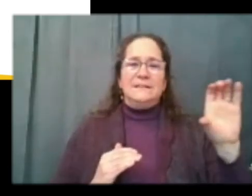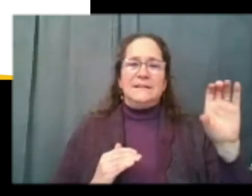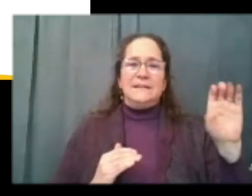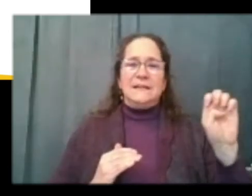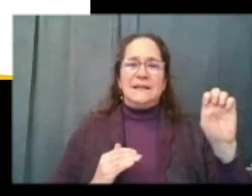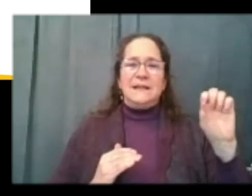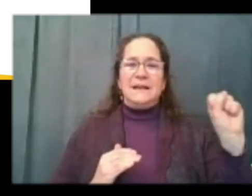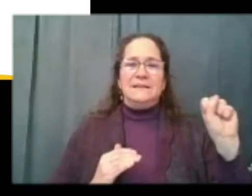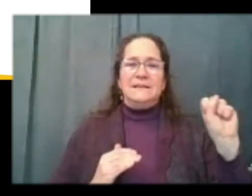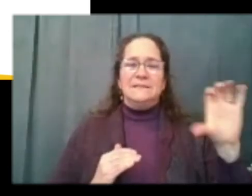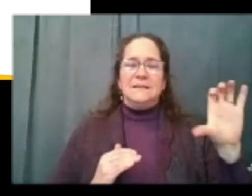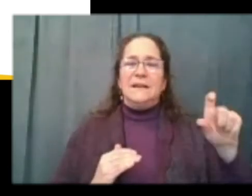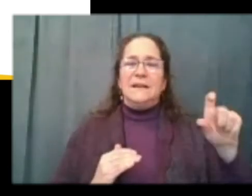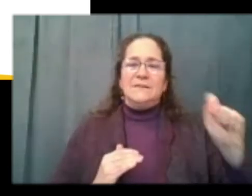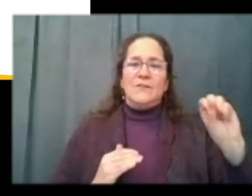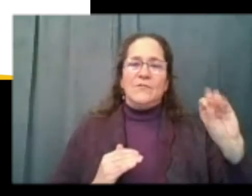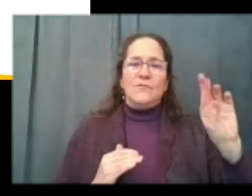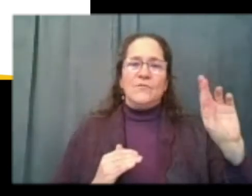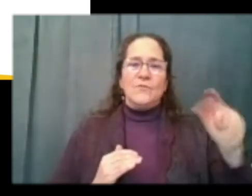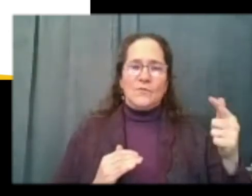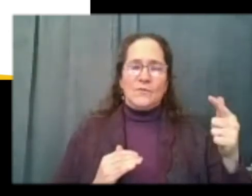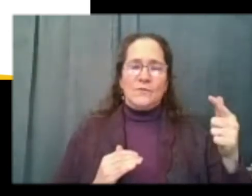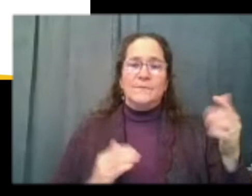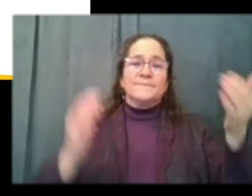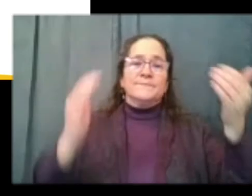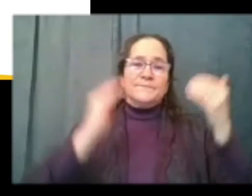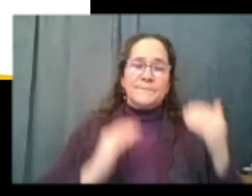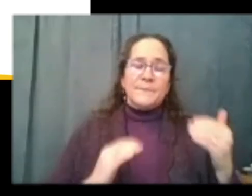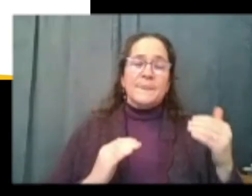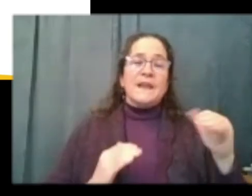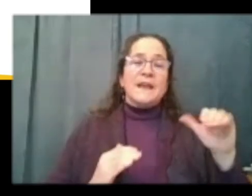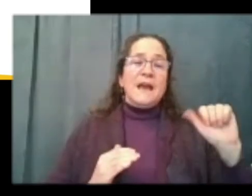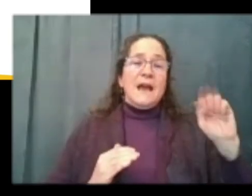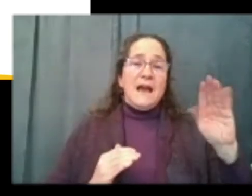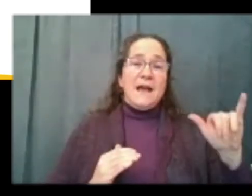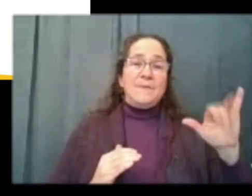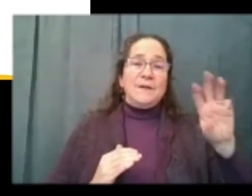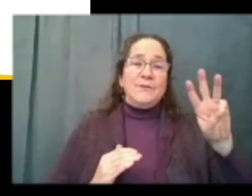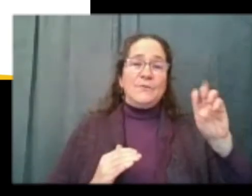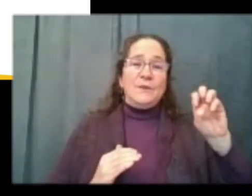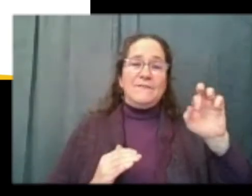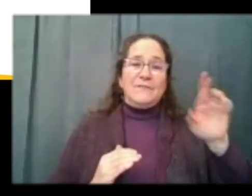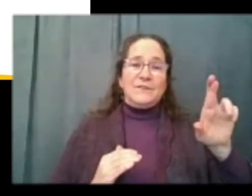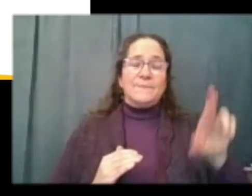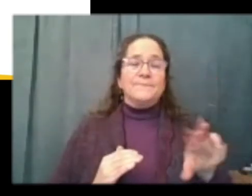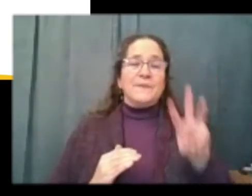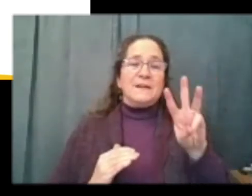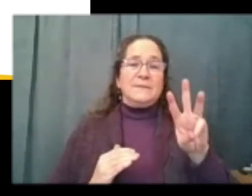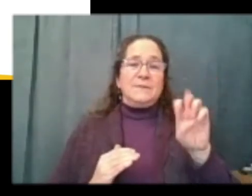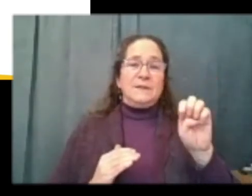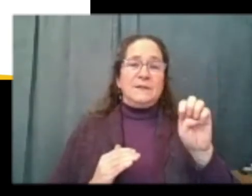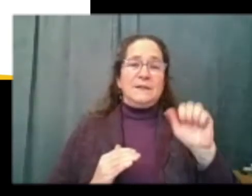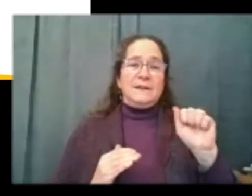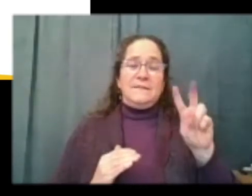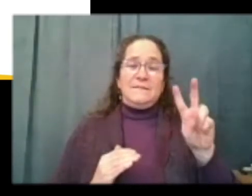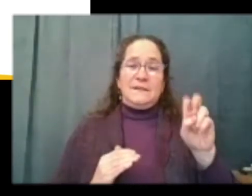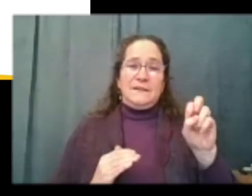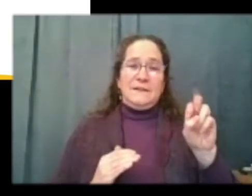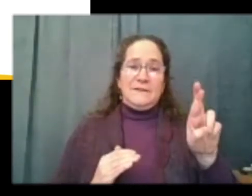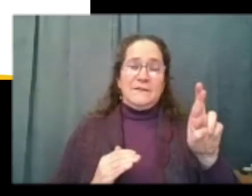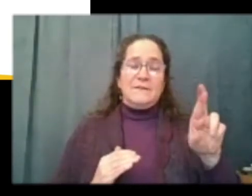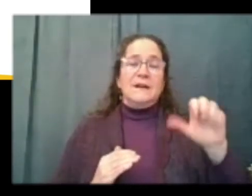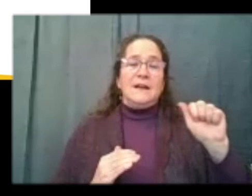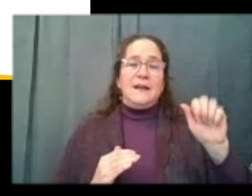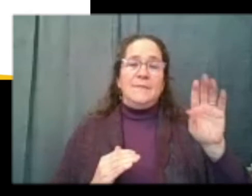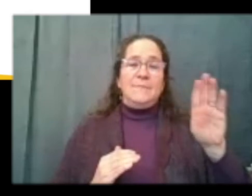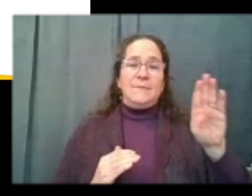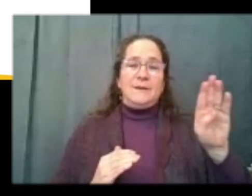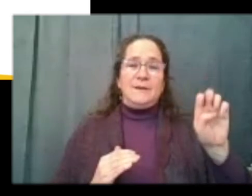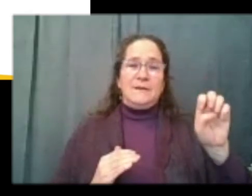@ bcesc.org, and Abby Weaver w e a v e r a b b e y 1700